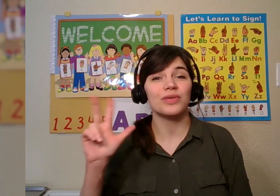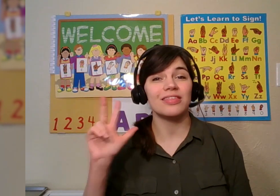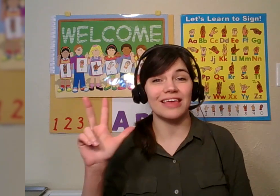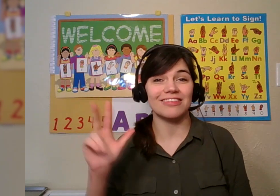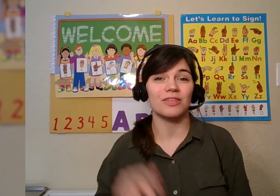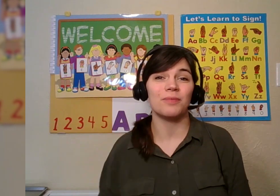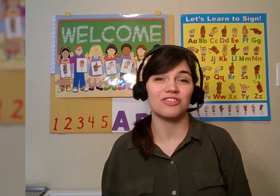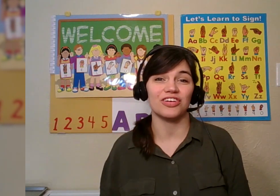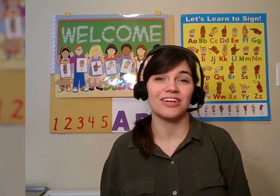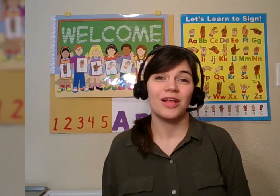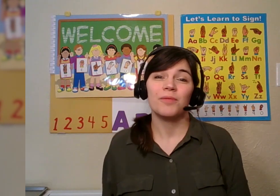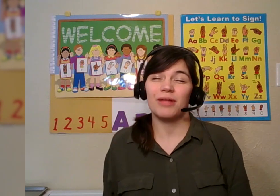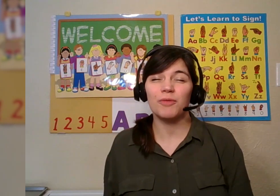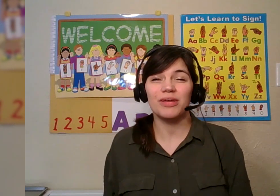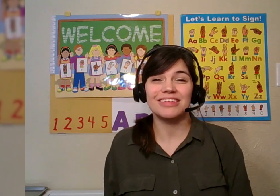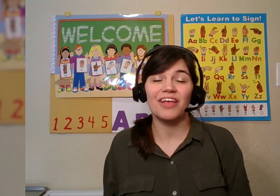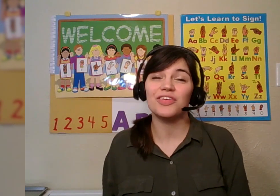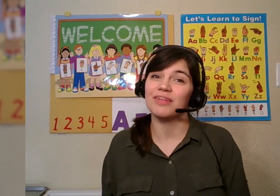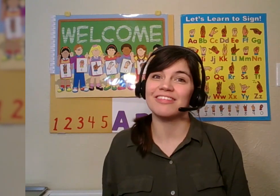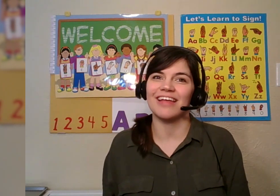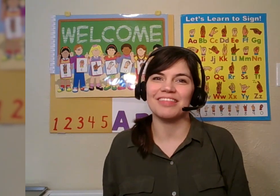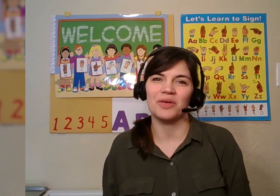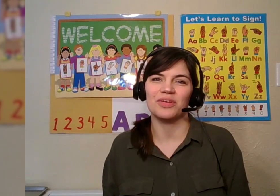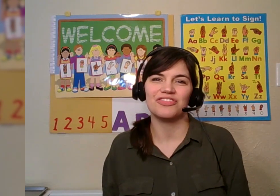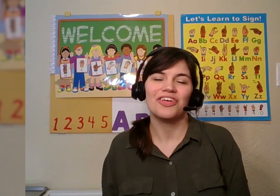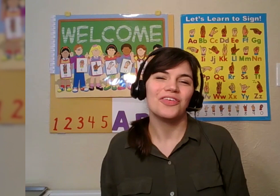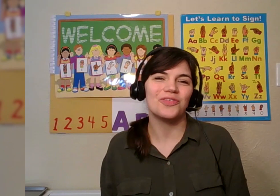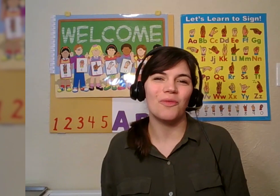things in the picture, but I'm going to tell you in sign language, so watch